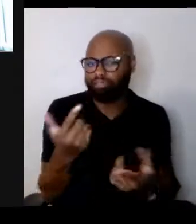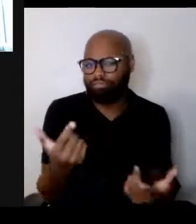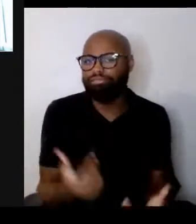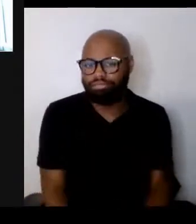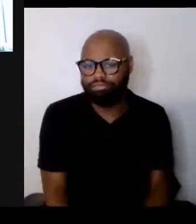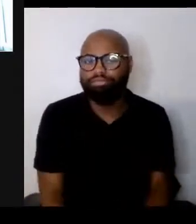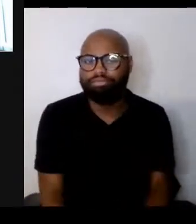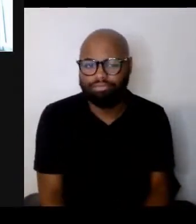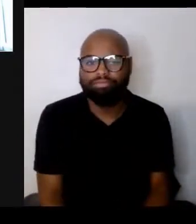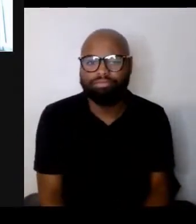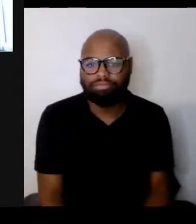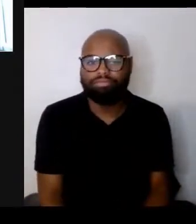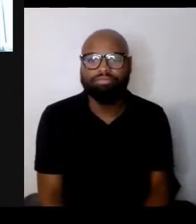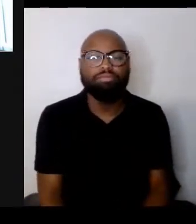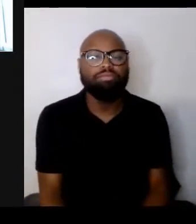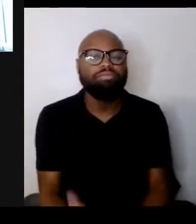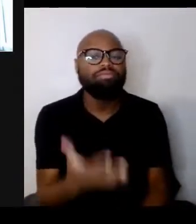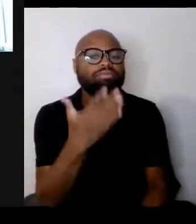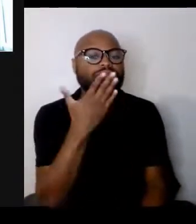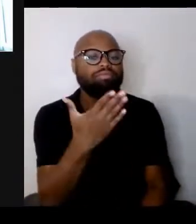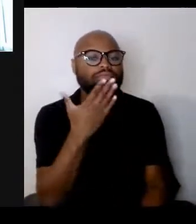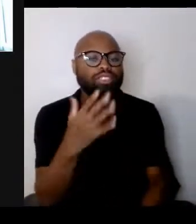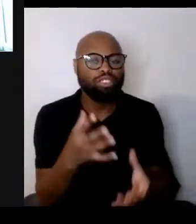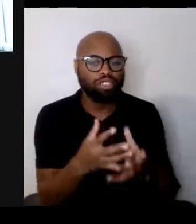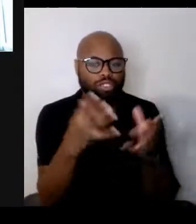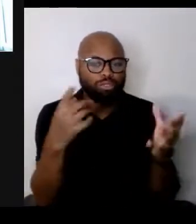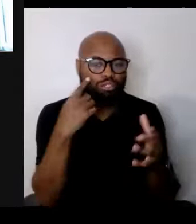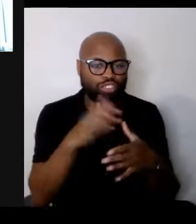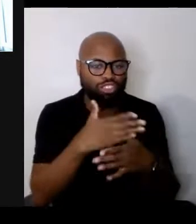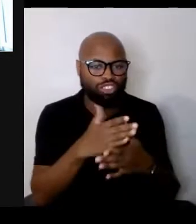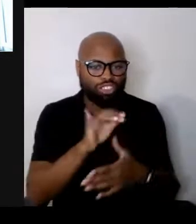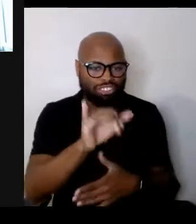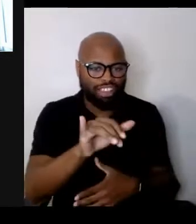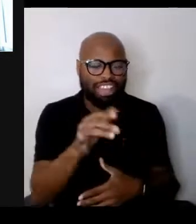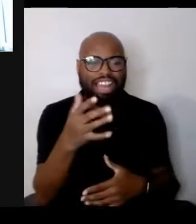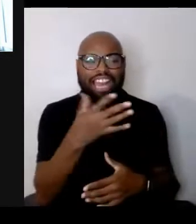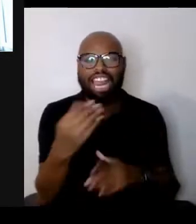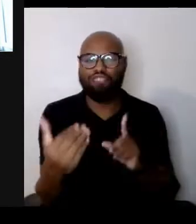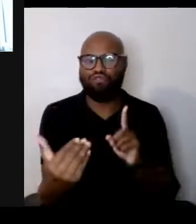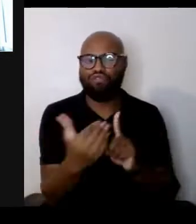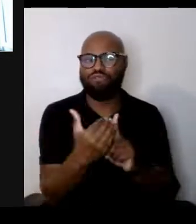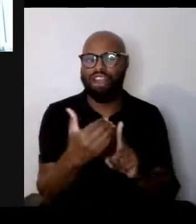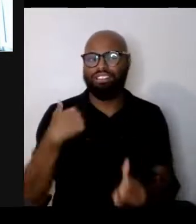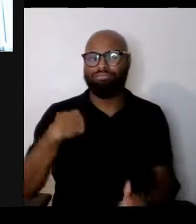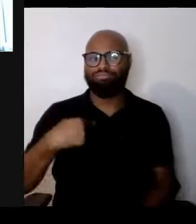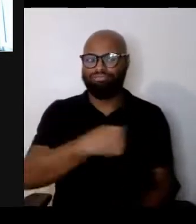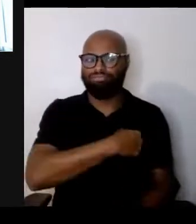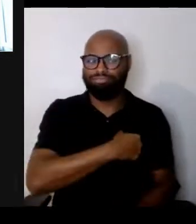Thank you so much for sharing that. And thank you for reminding us that it's important